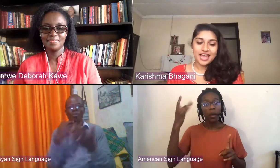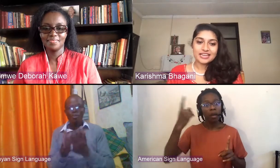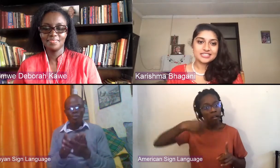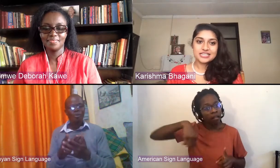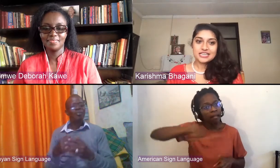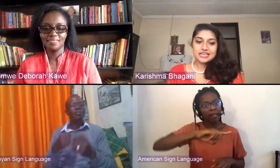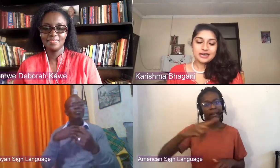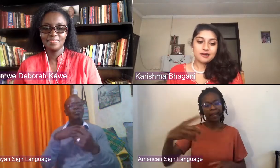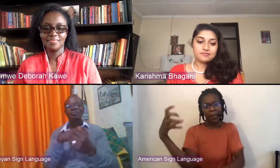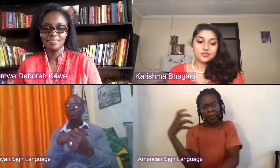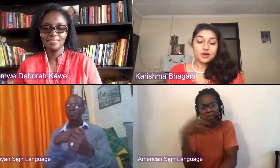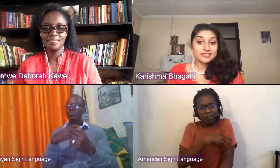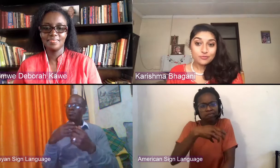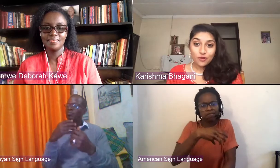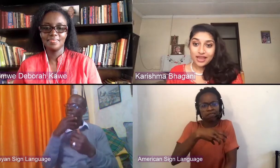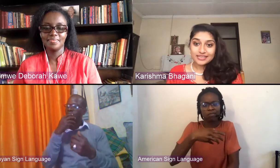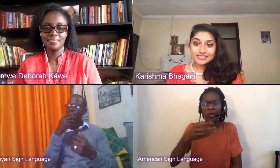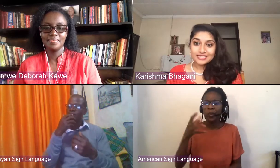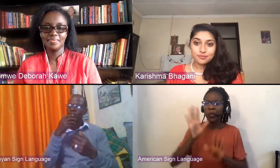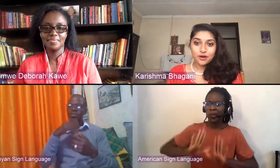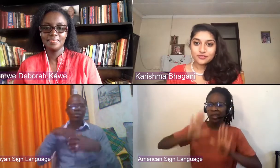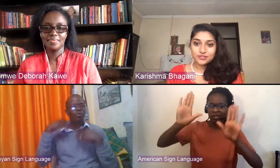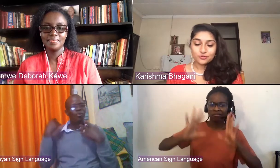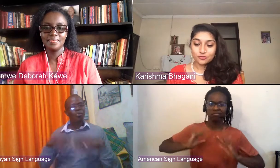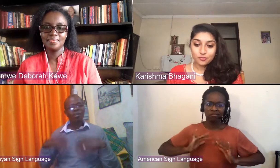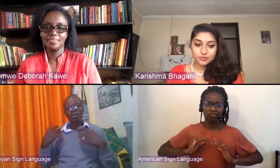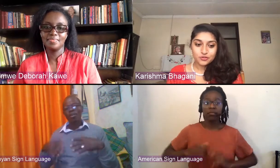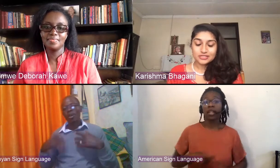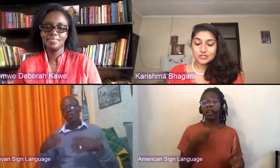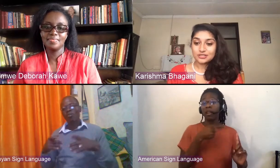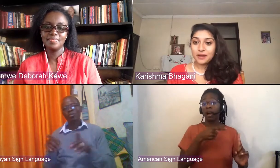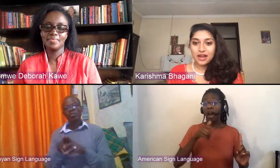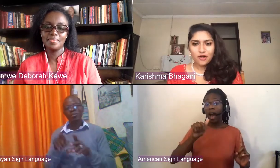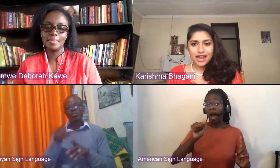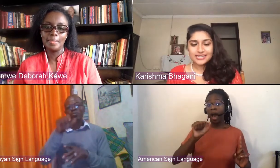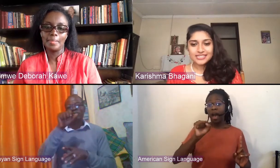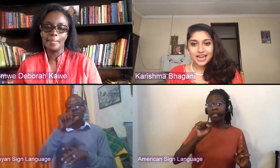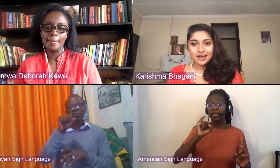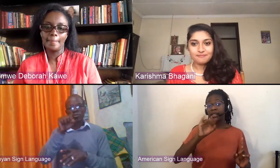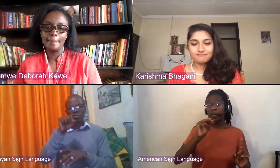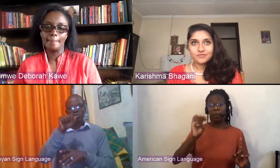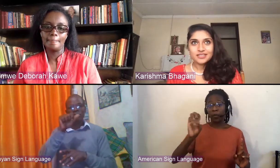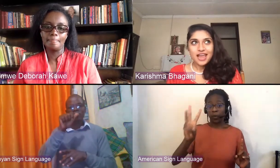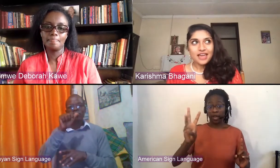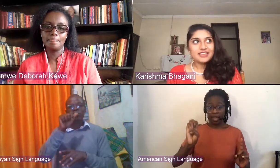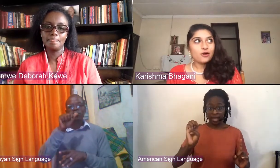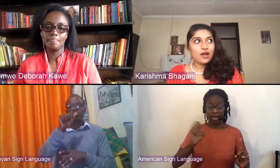And so Asiimwe is part of this group. She's a playwright, I think,